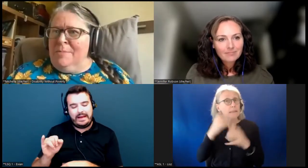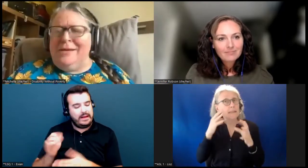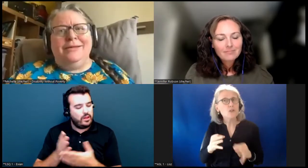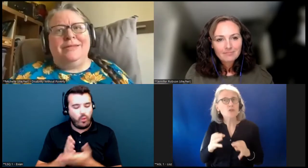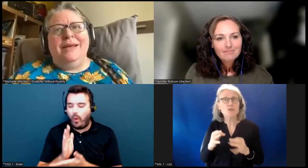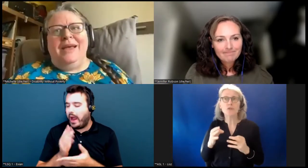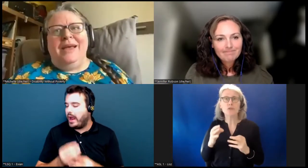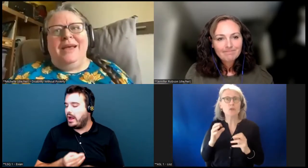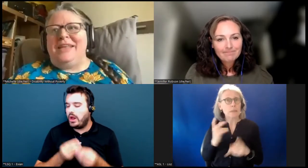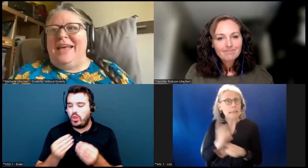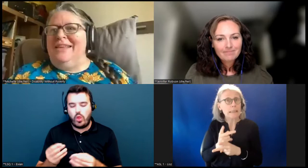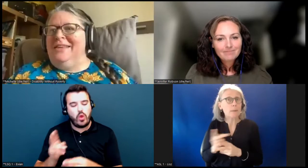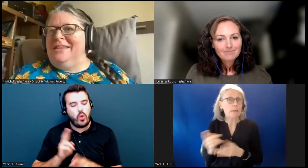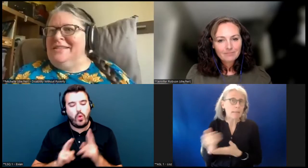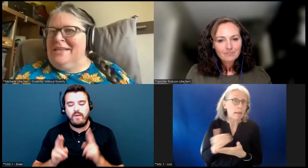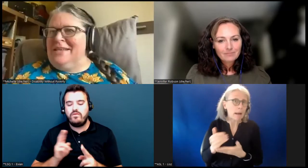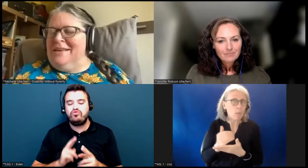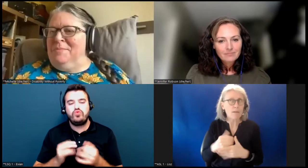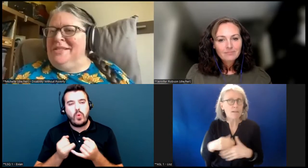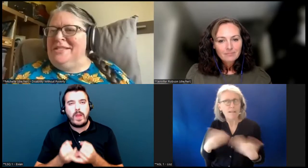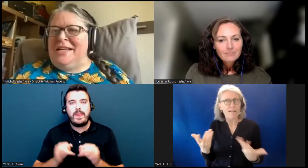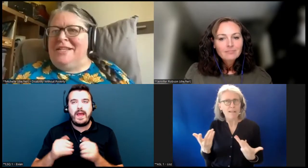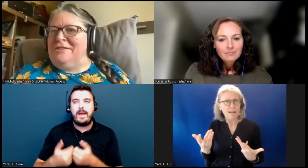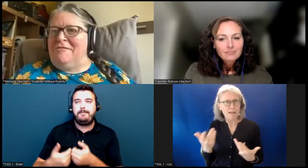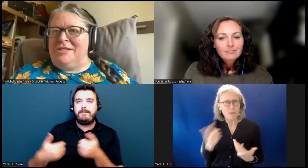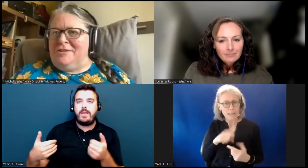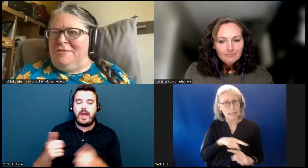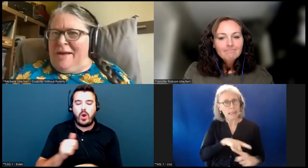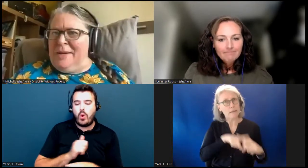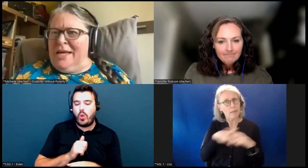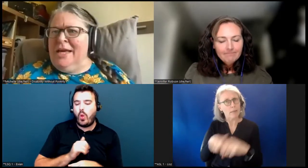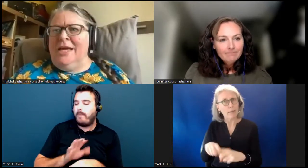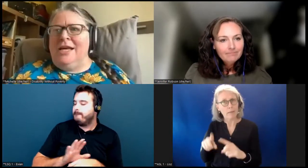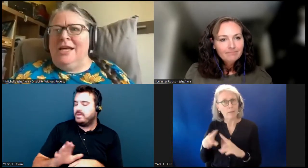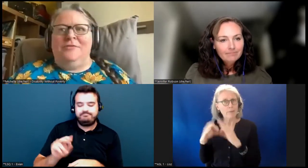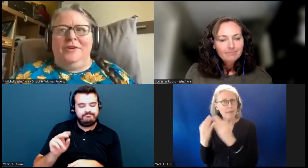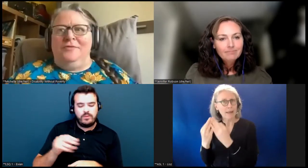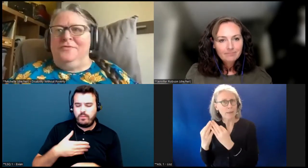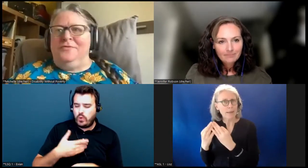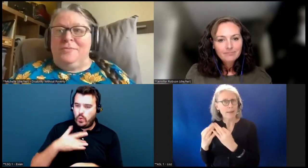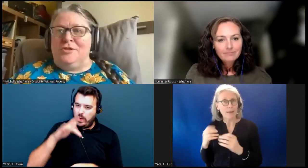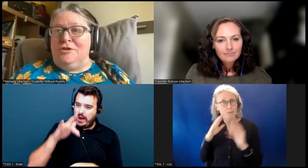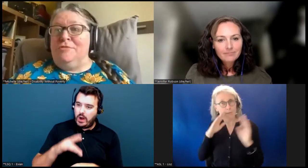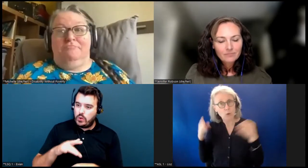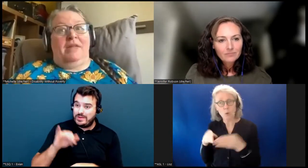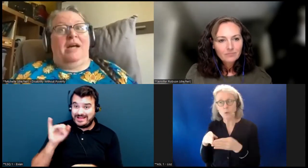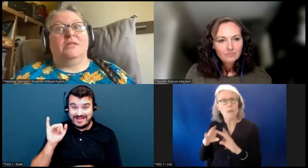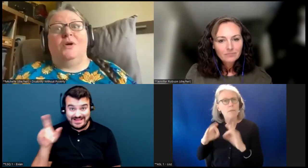BECAUSE IF YOU ARE SAYING THAT IT NEEDS TESTING ACROSS THE FAMILY OR SOME SORT, THAT'S WHAT